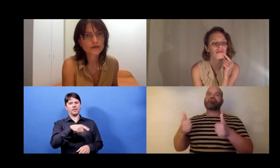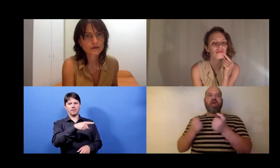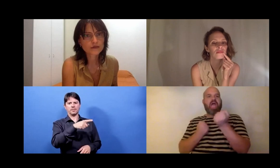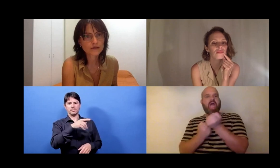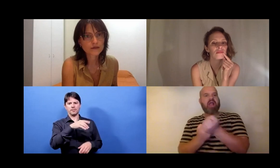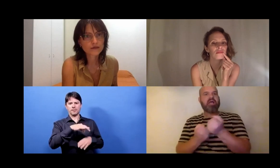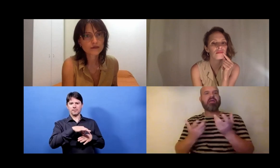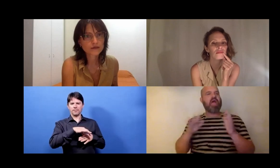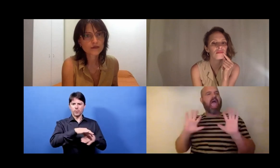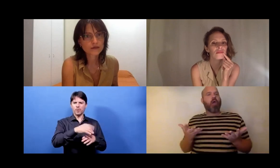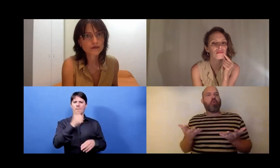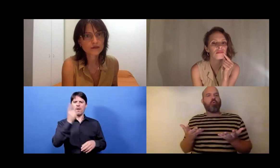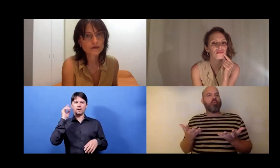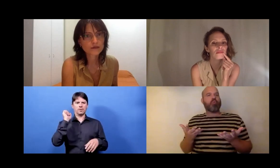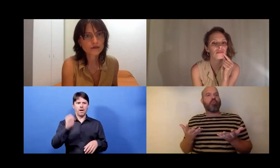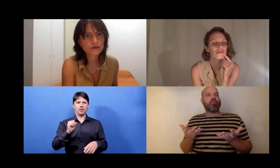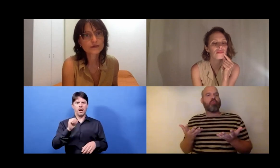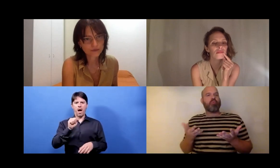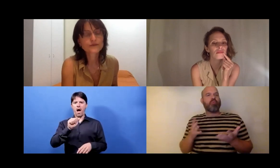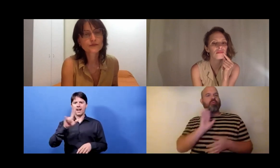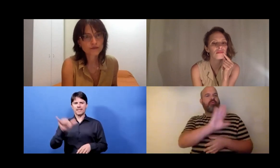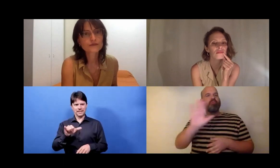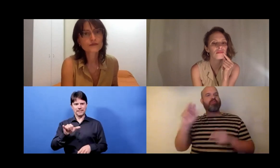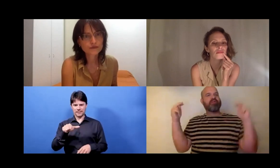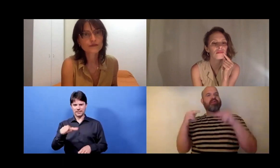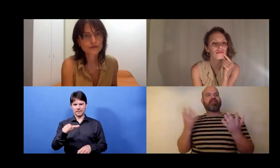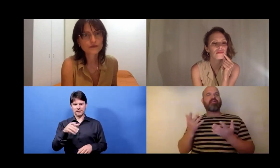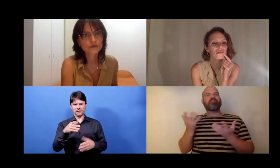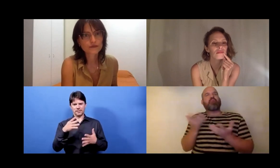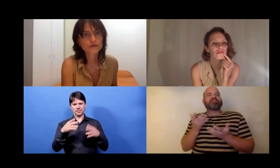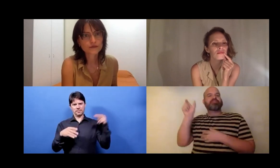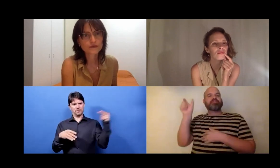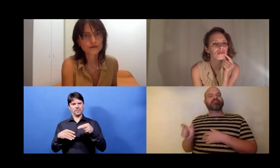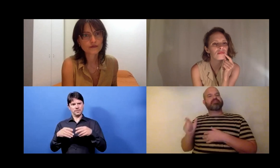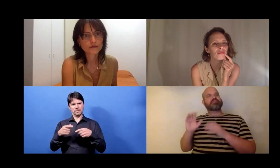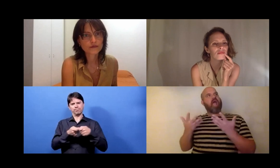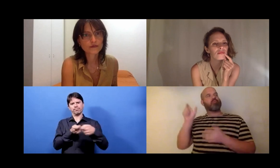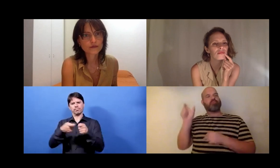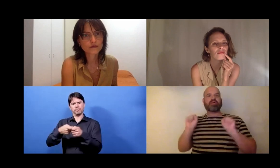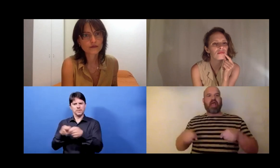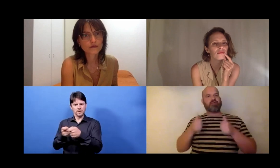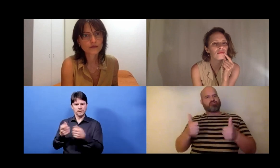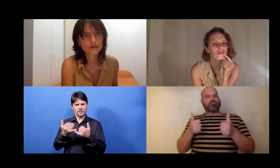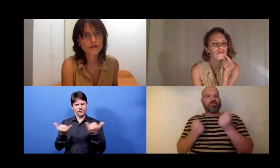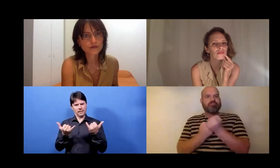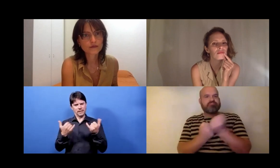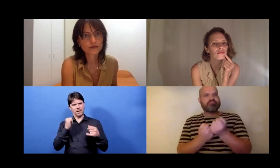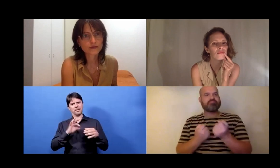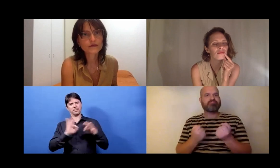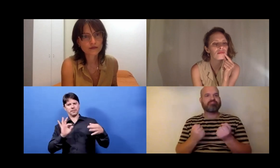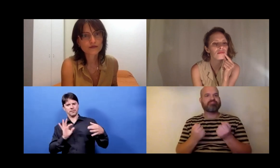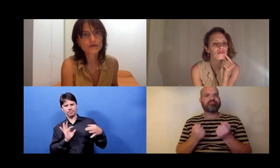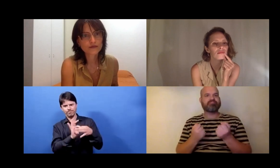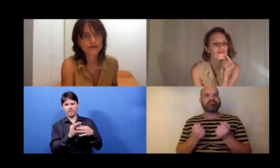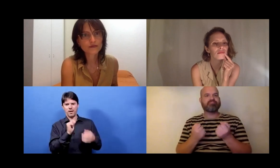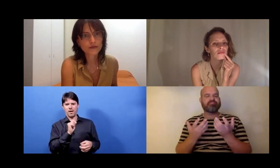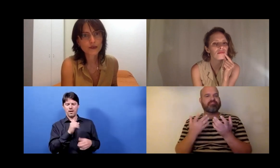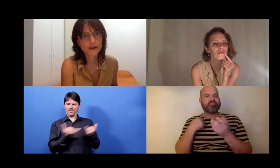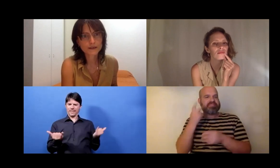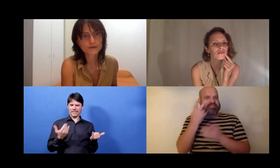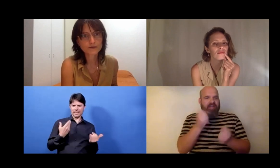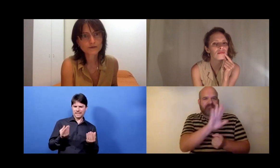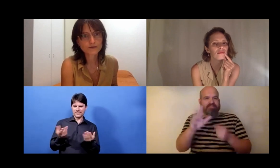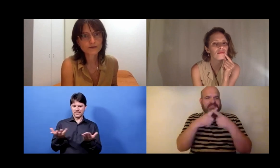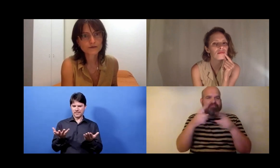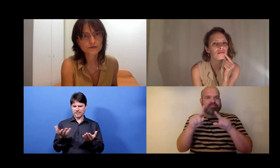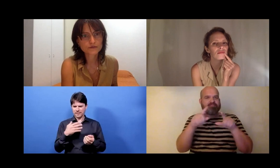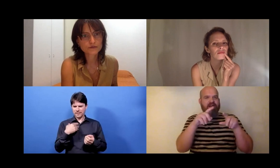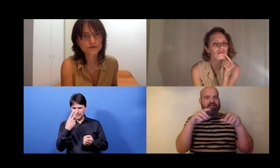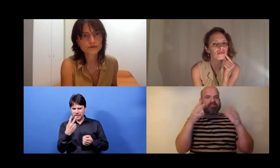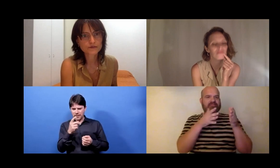I wonder how to start a good relationship with a hearing person. And how do I get a hearing person to support me?